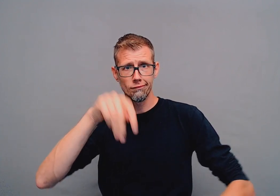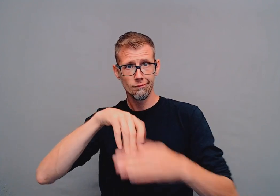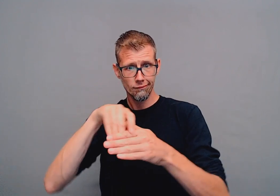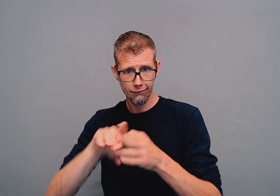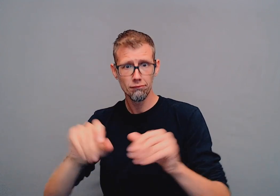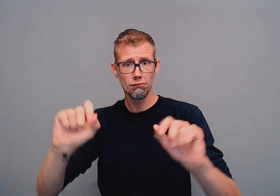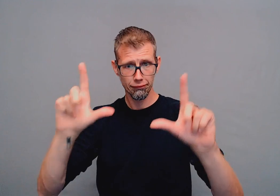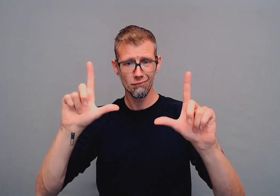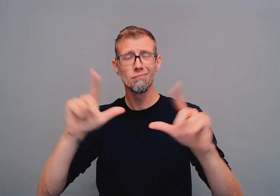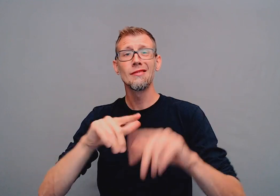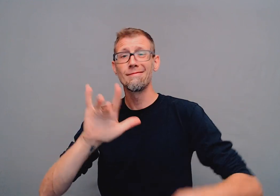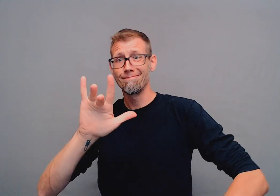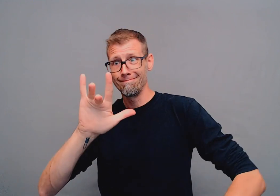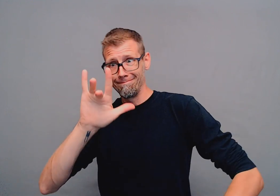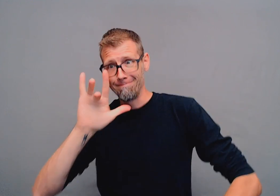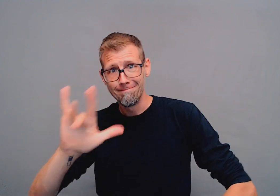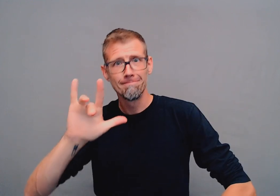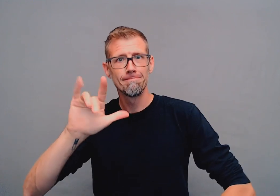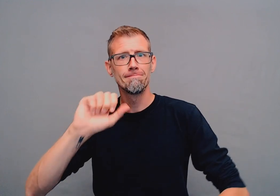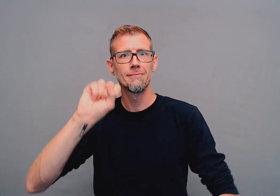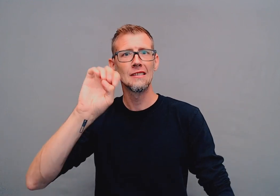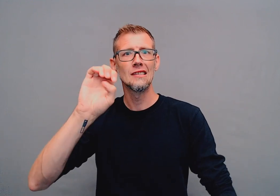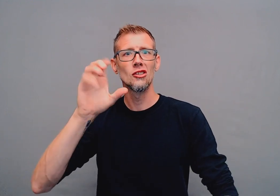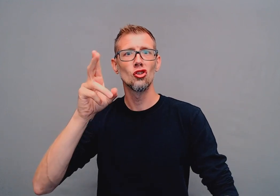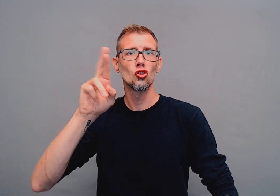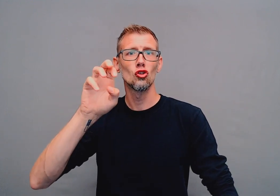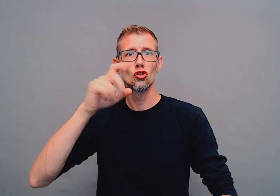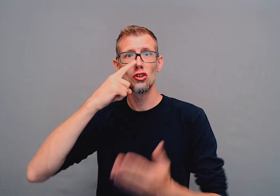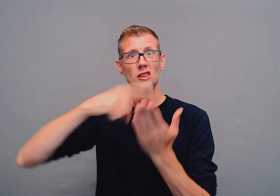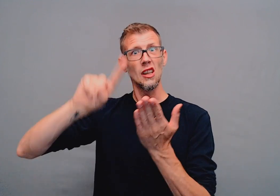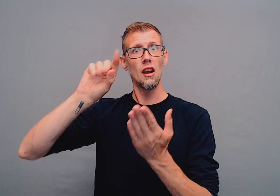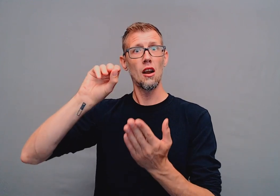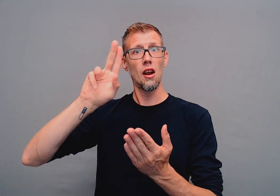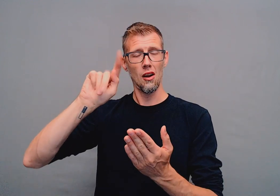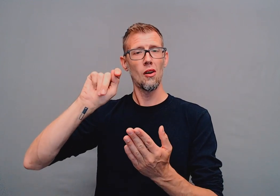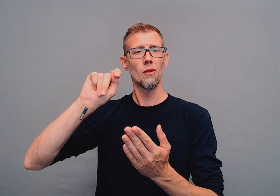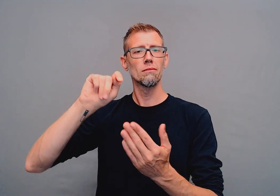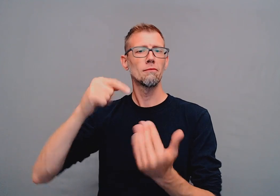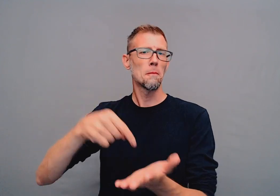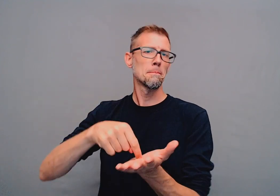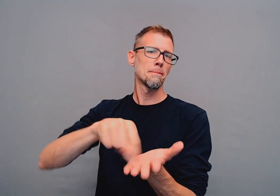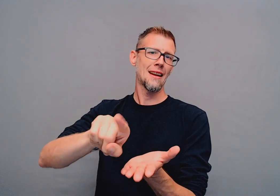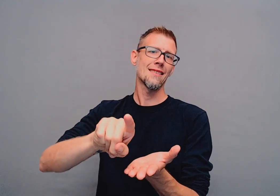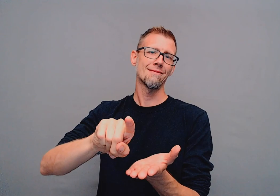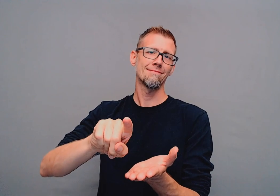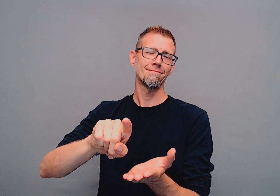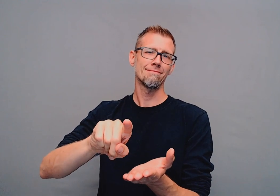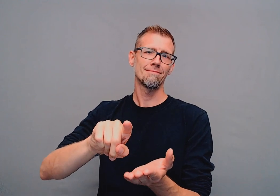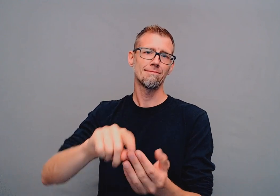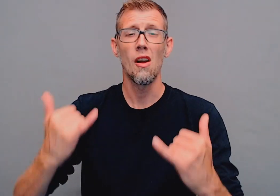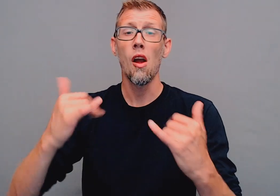Click on “Secure Checkout. to make a payment.